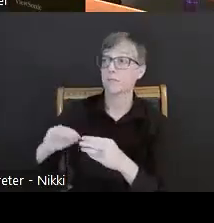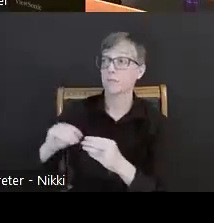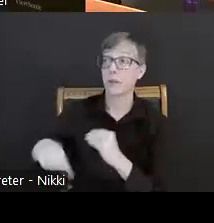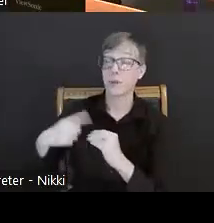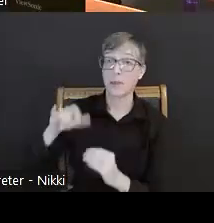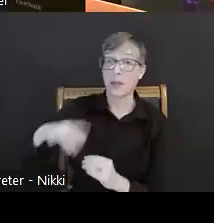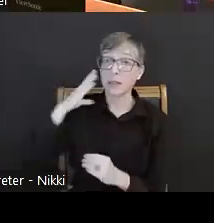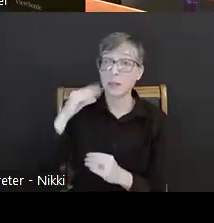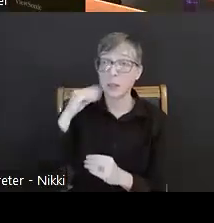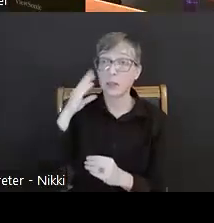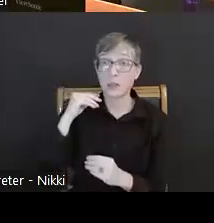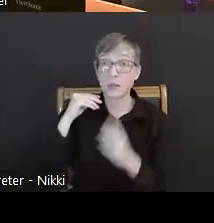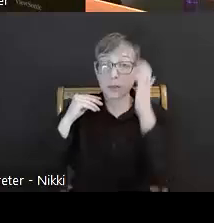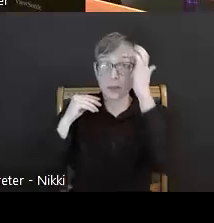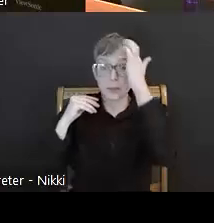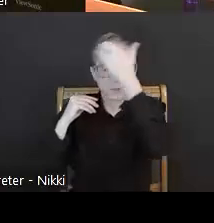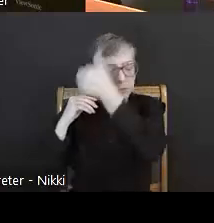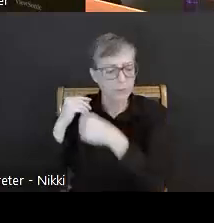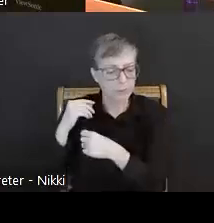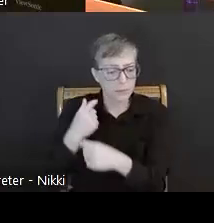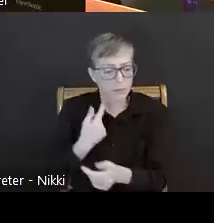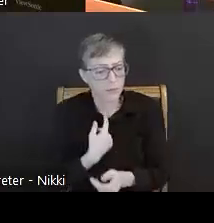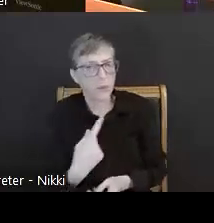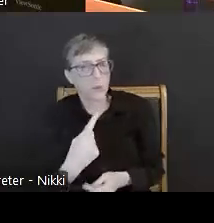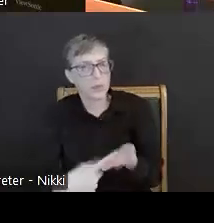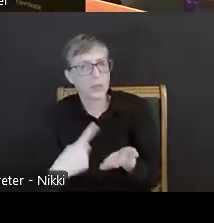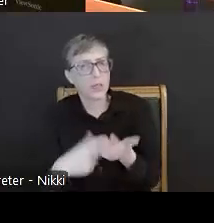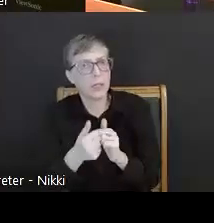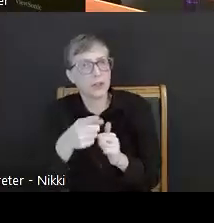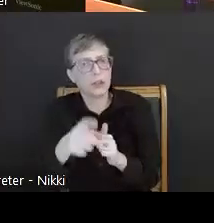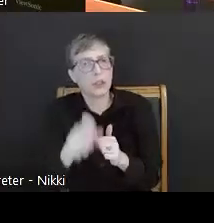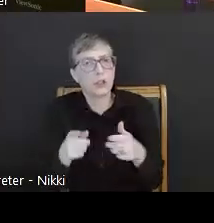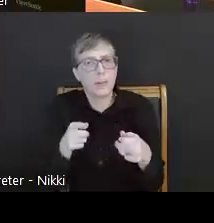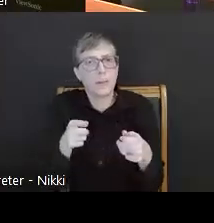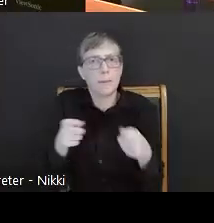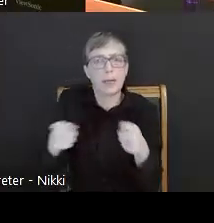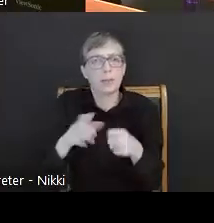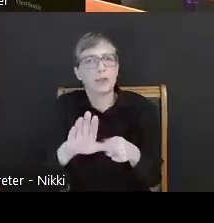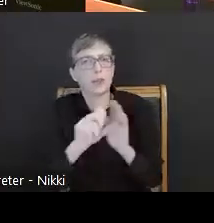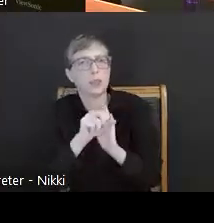to manage the symptoms while sitting in court so that she would able to be able to speak clearly